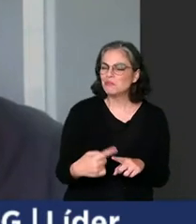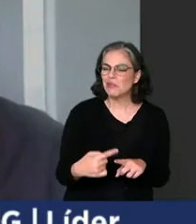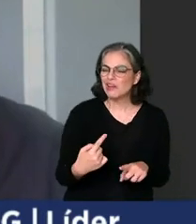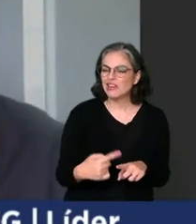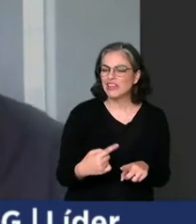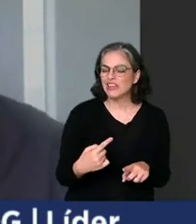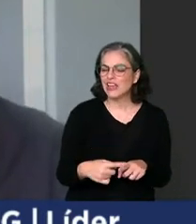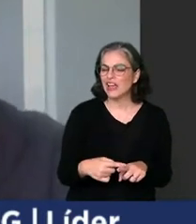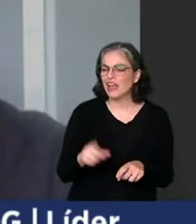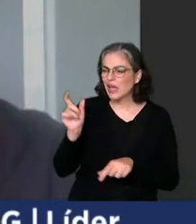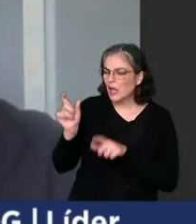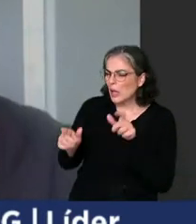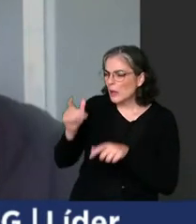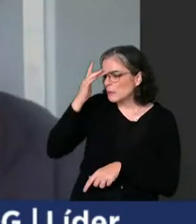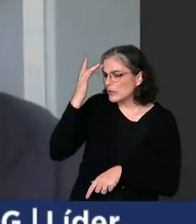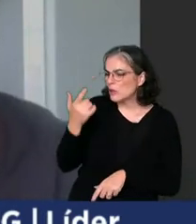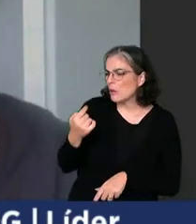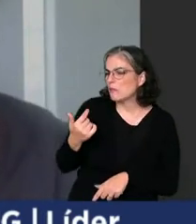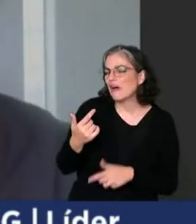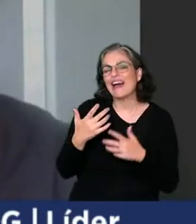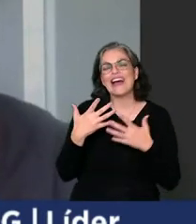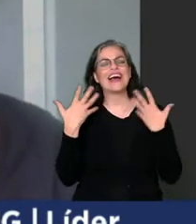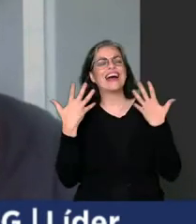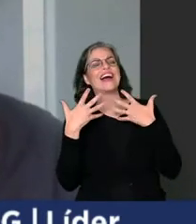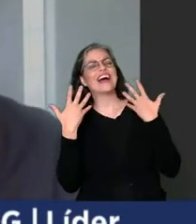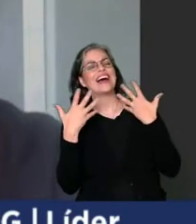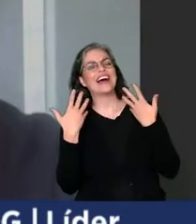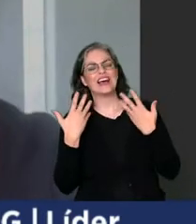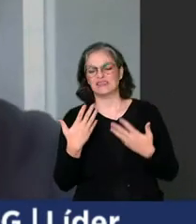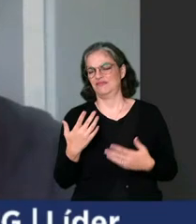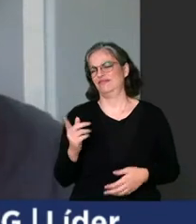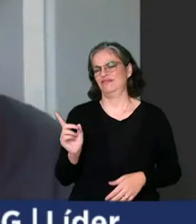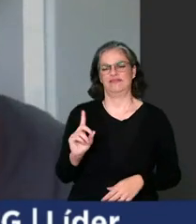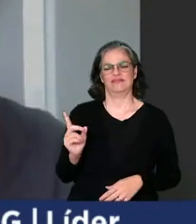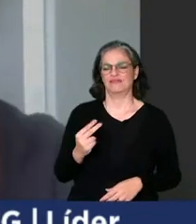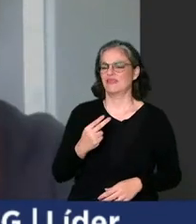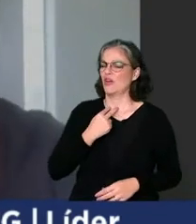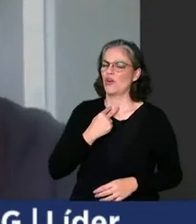ANIMAL PARA SIMPLESMENTE ALEGRIA DE POUCOS. NÃO PODE